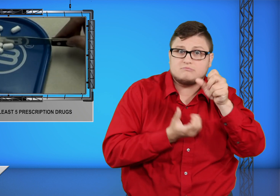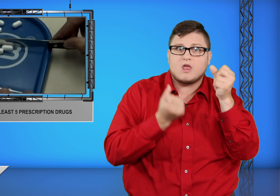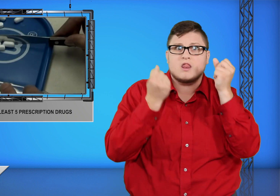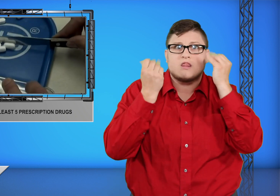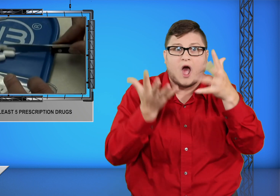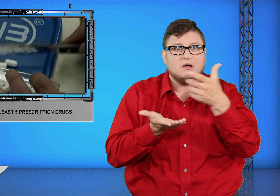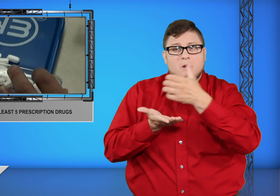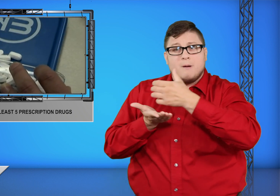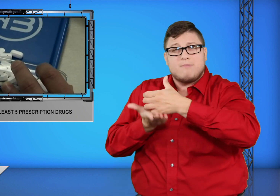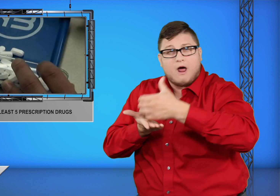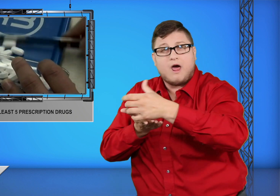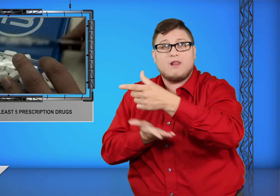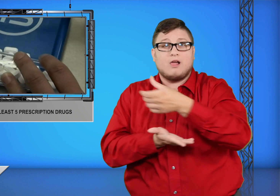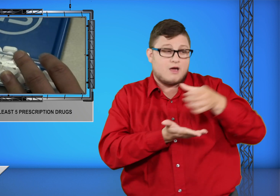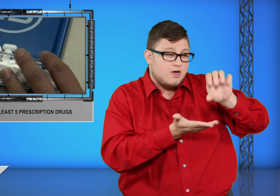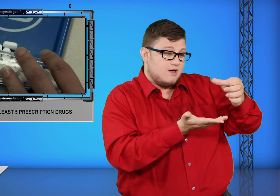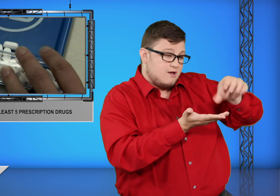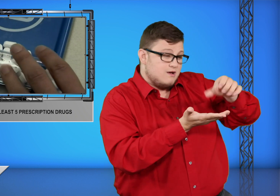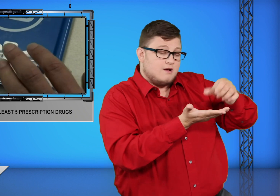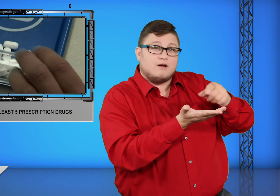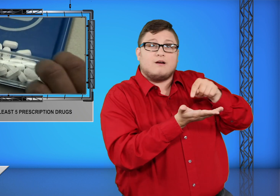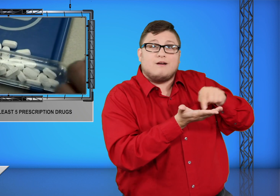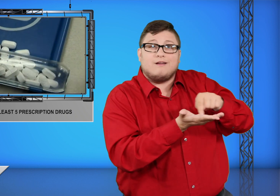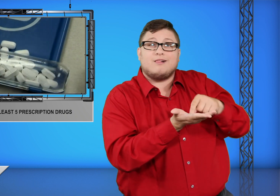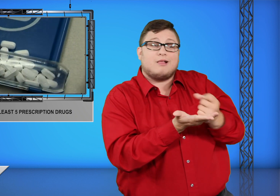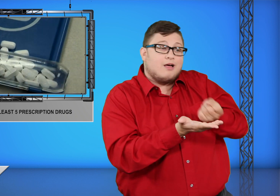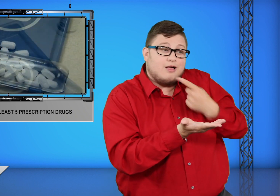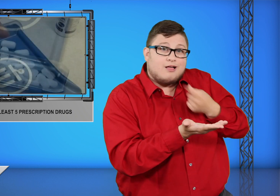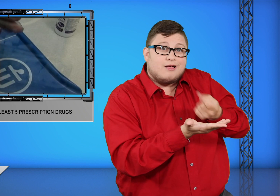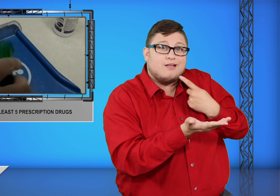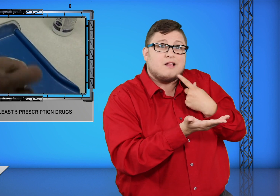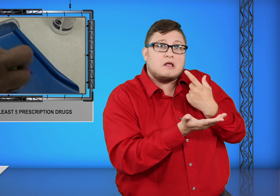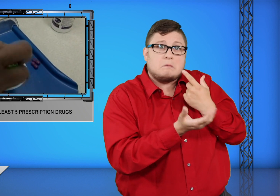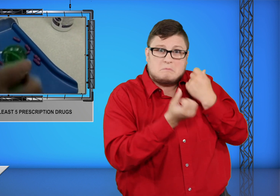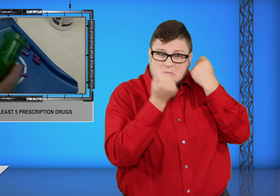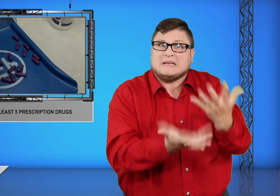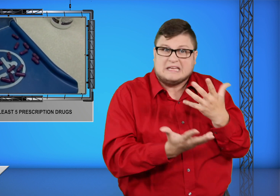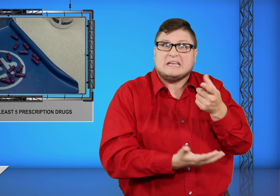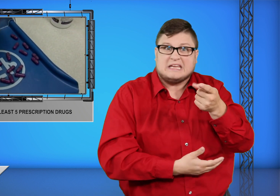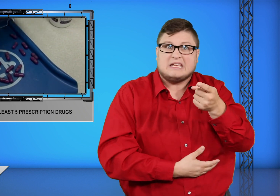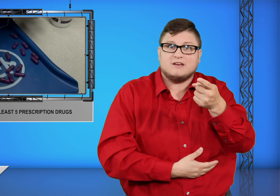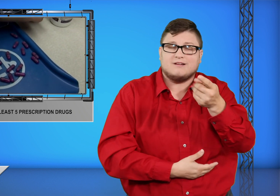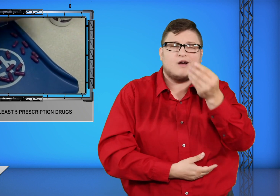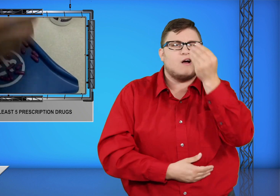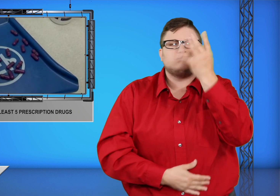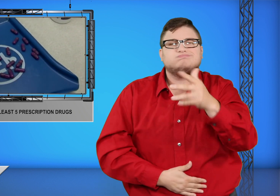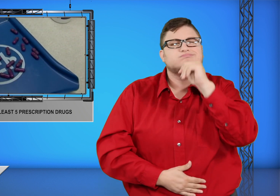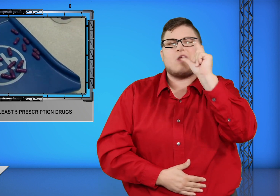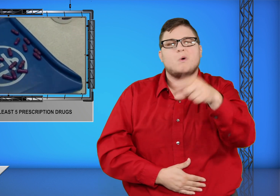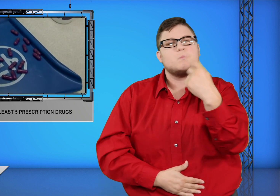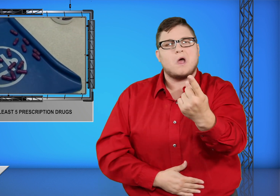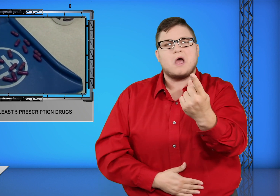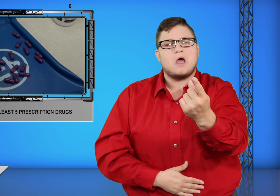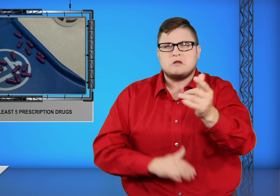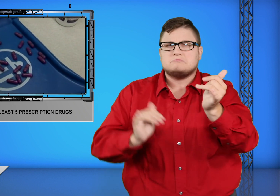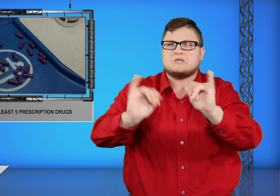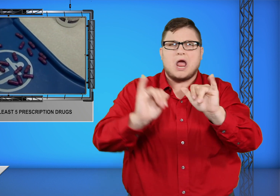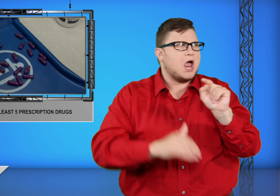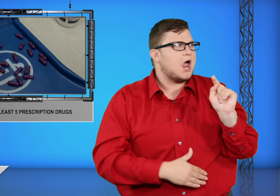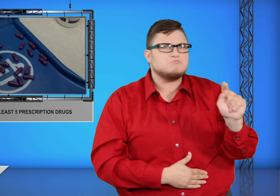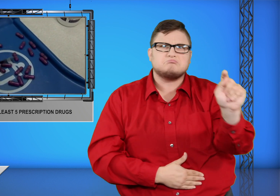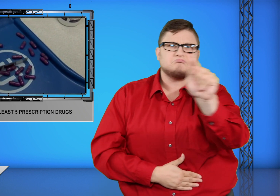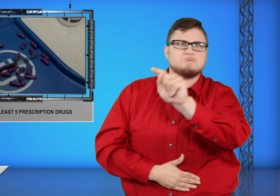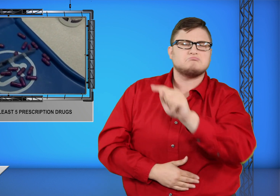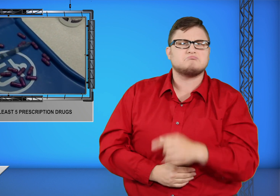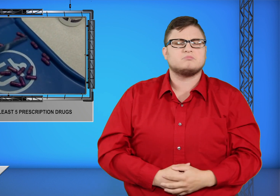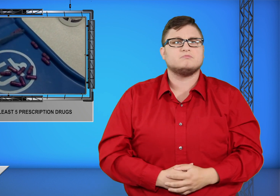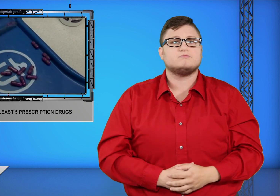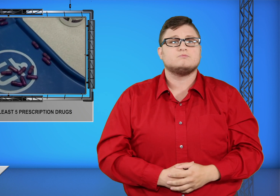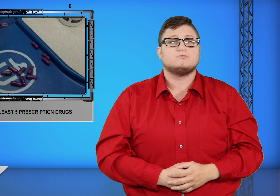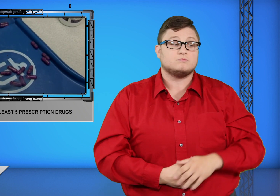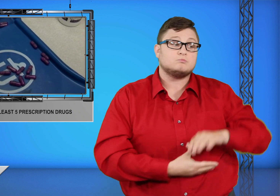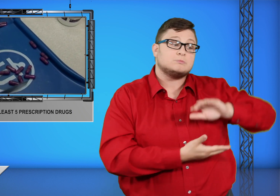If it's a lot, you're not alone.